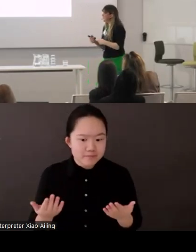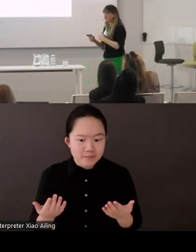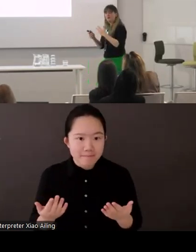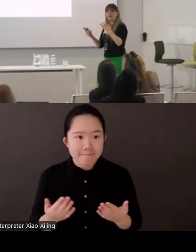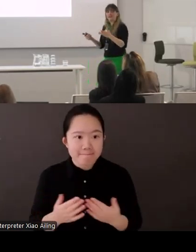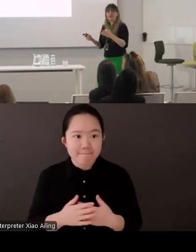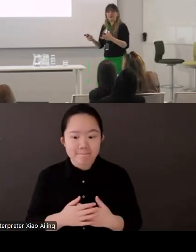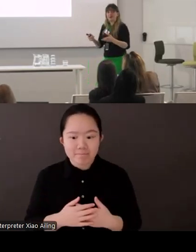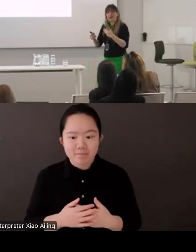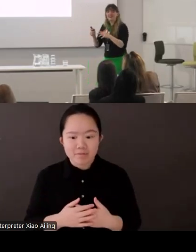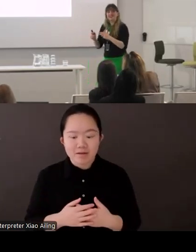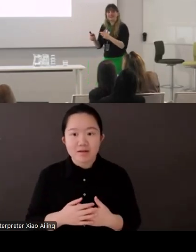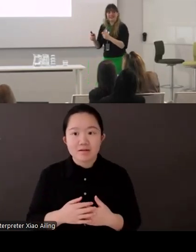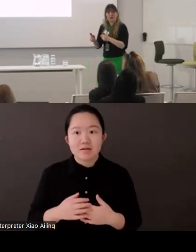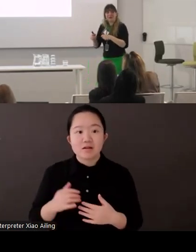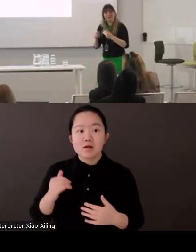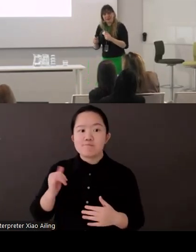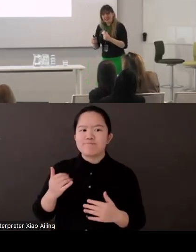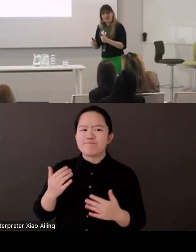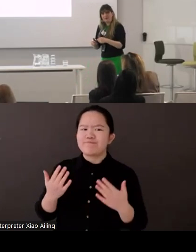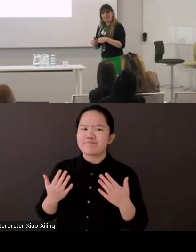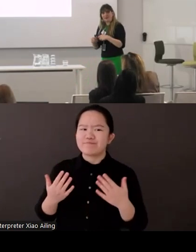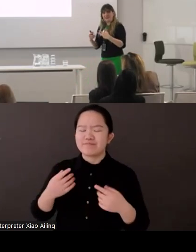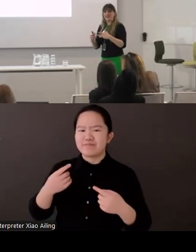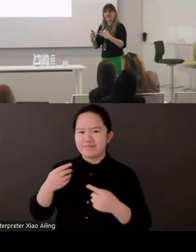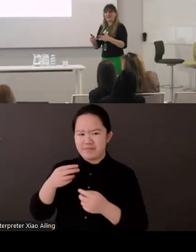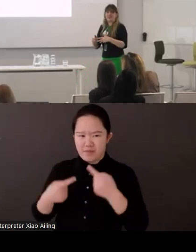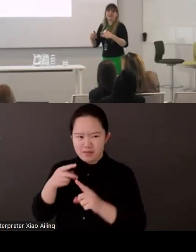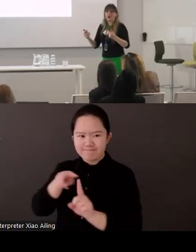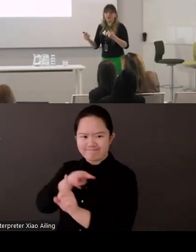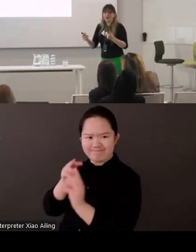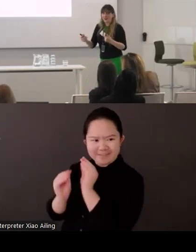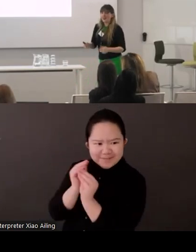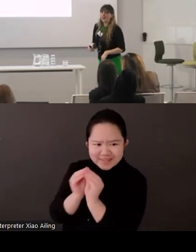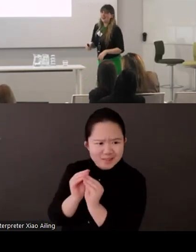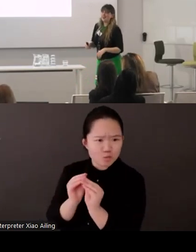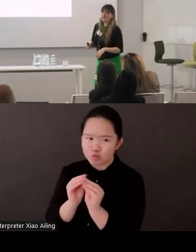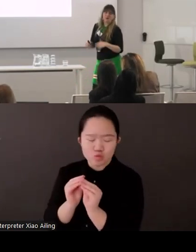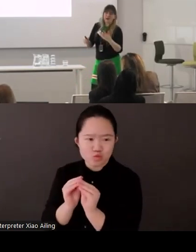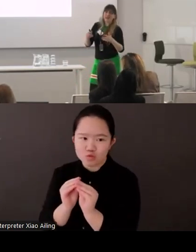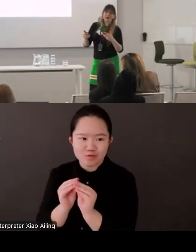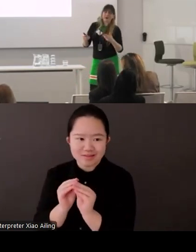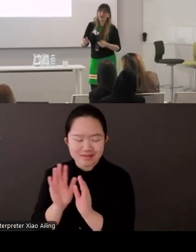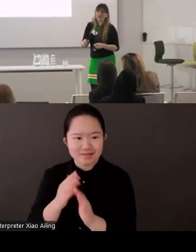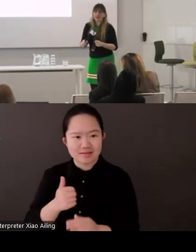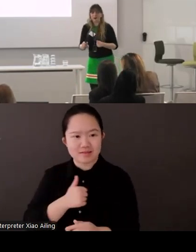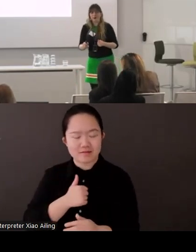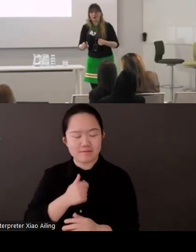is unpredictable, but not in a sense that we have to fix it, but just in a sense that it disrupts the ways we often think about normal